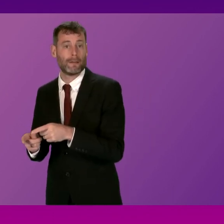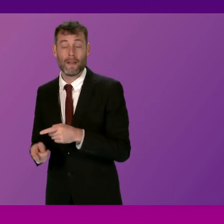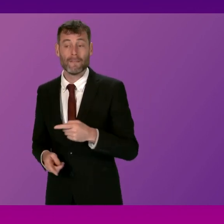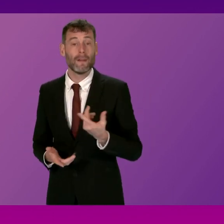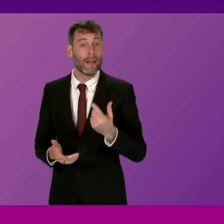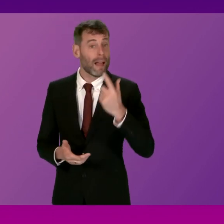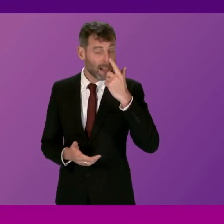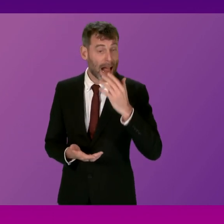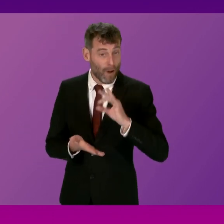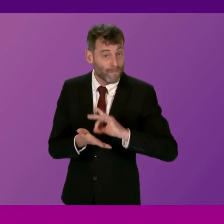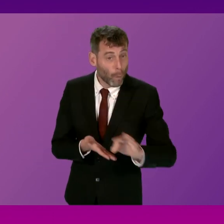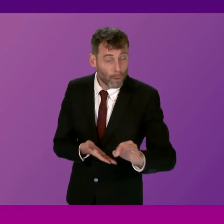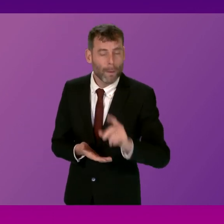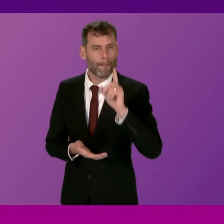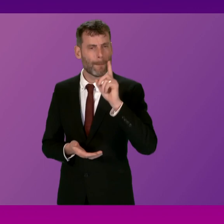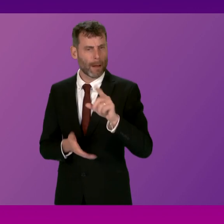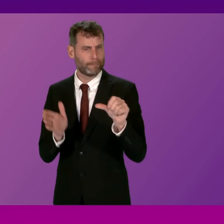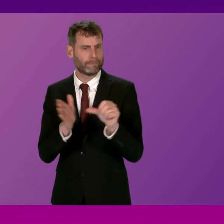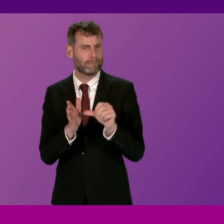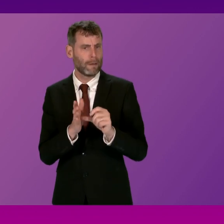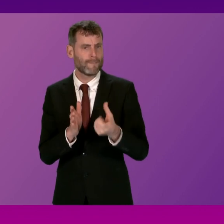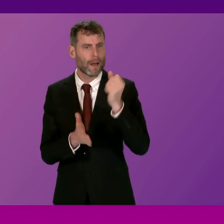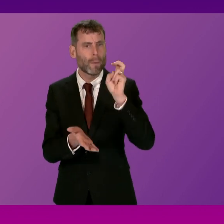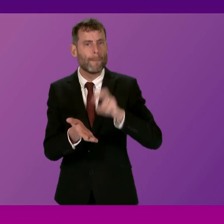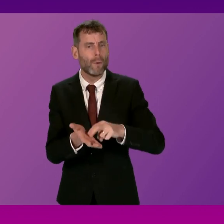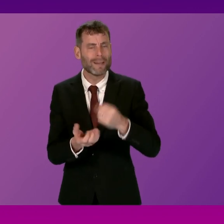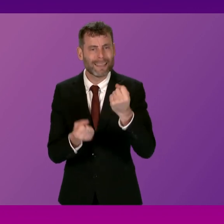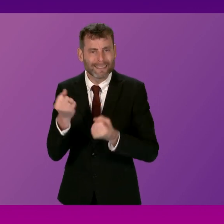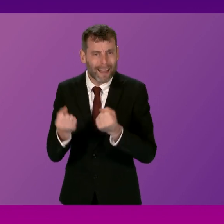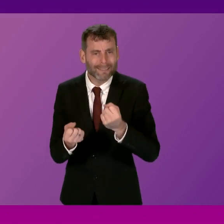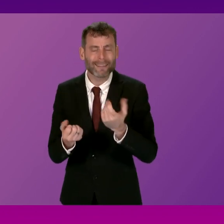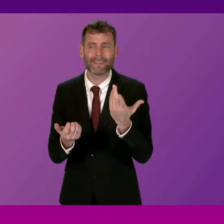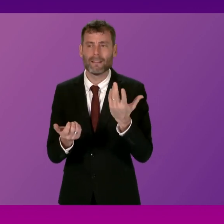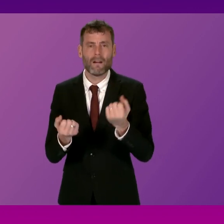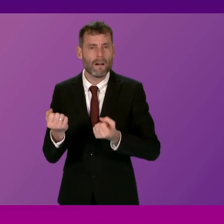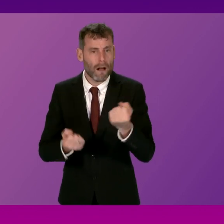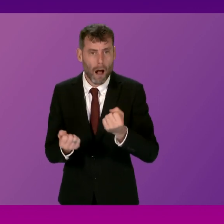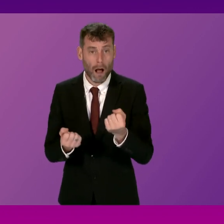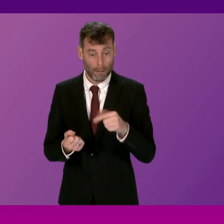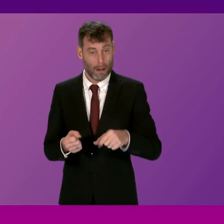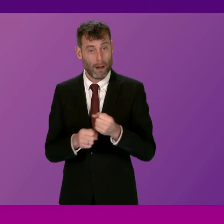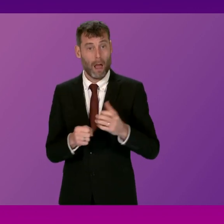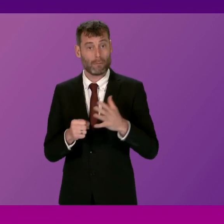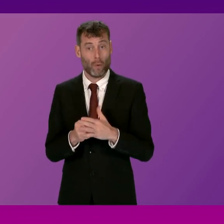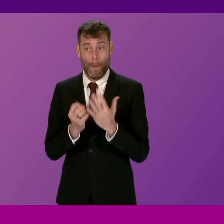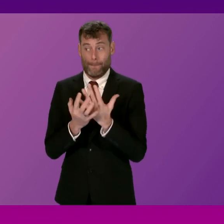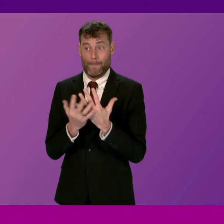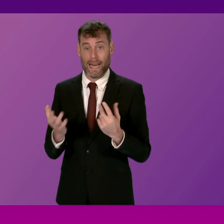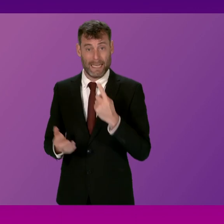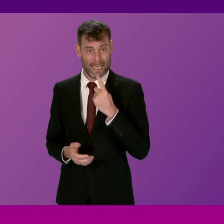Members will have heard me talk about concerns in Glasgow, where disabled people feel left behind in the journey to net zero.